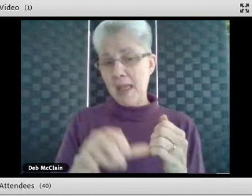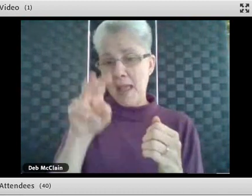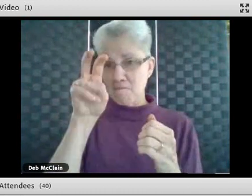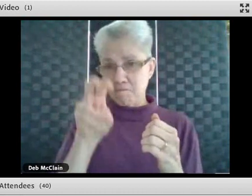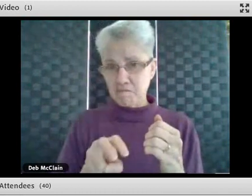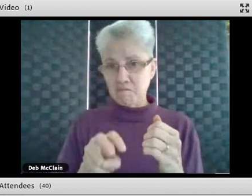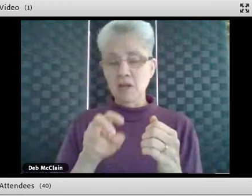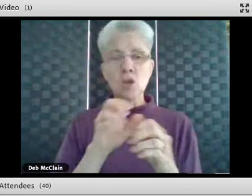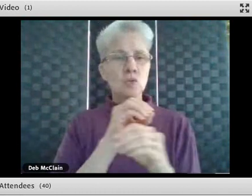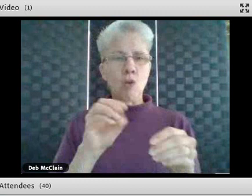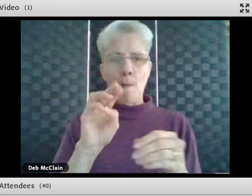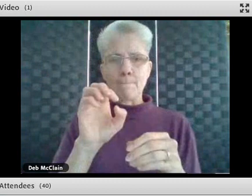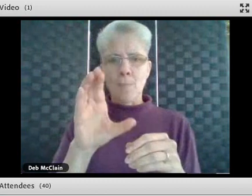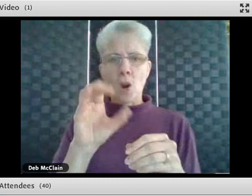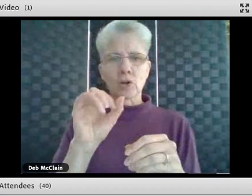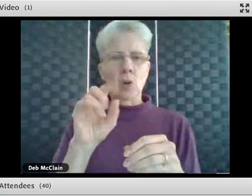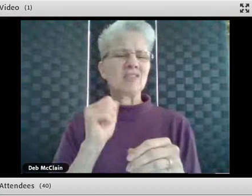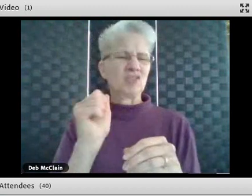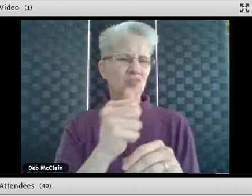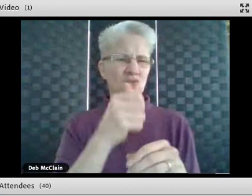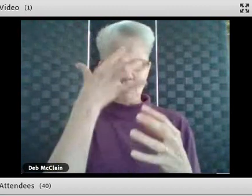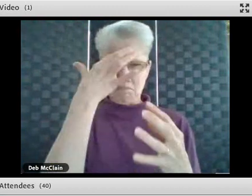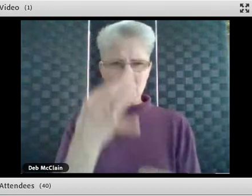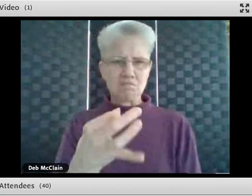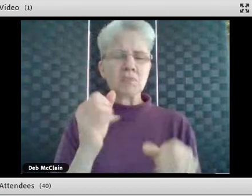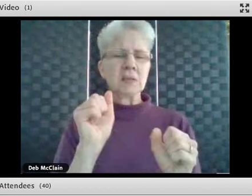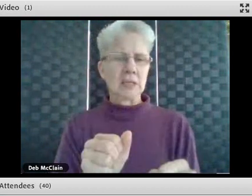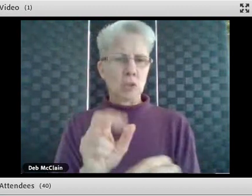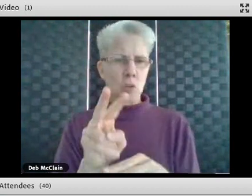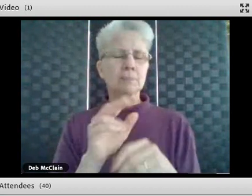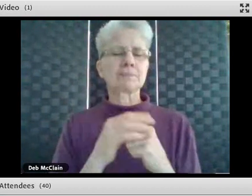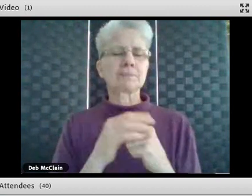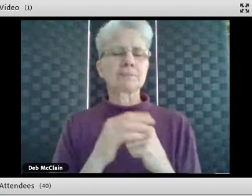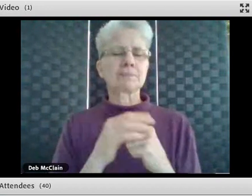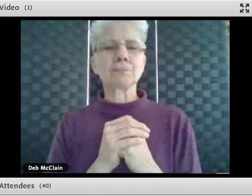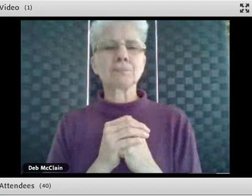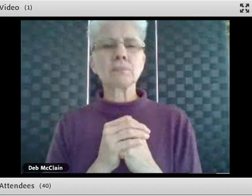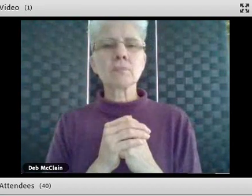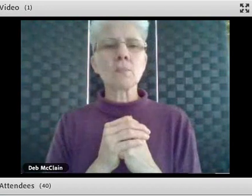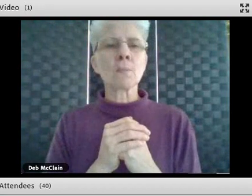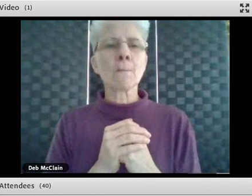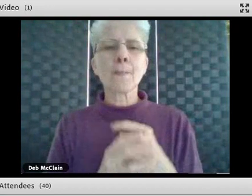without the MARC coding, that's totally fine. You can just look at the label display.